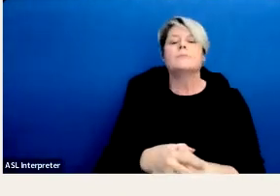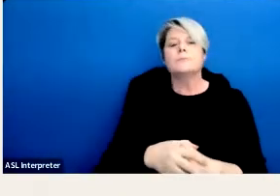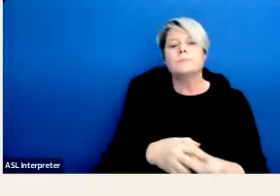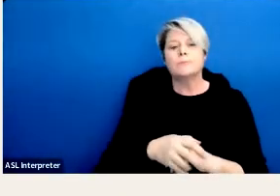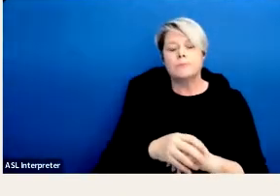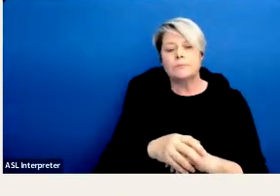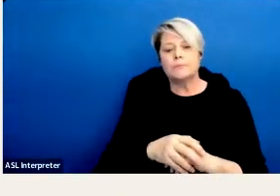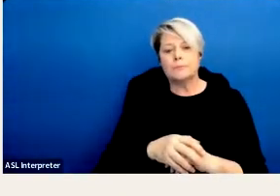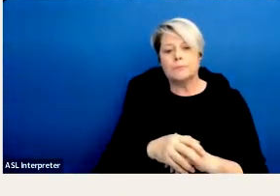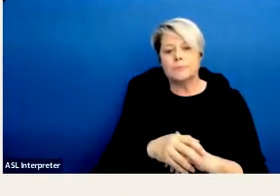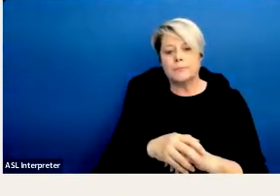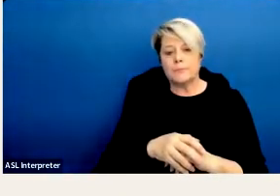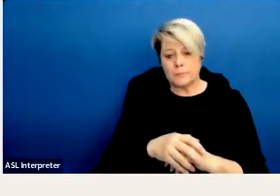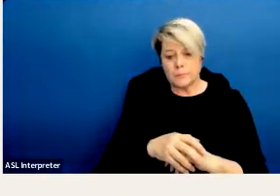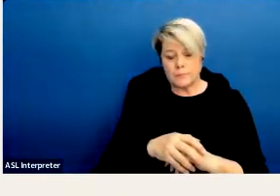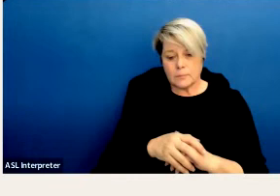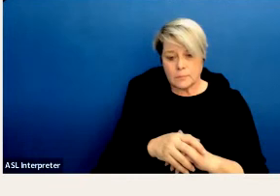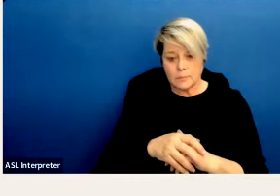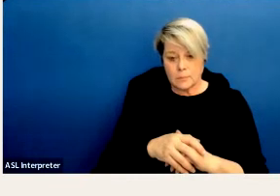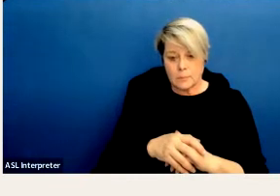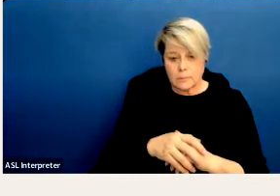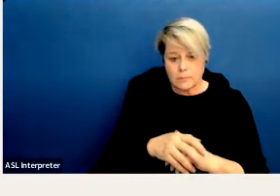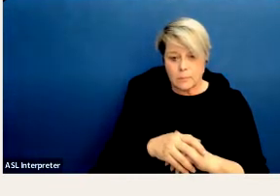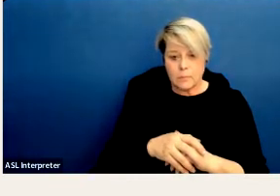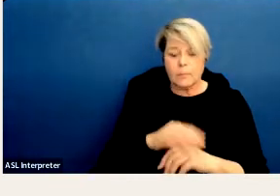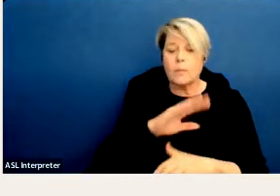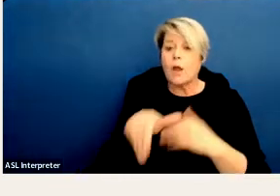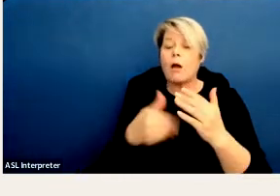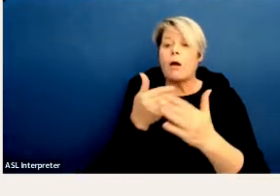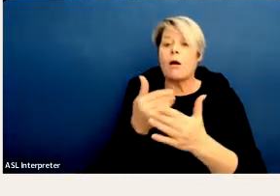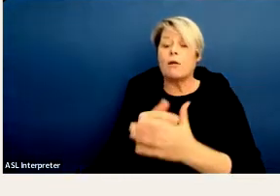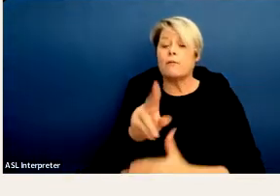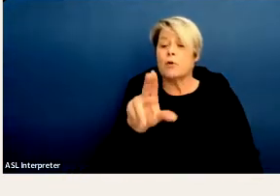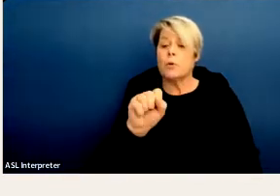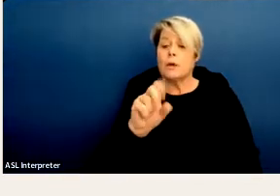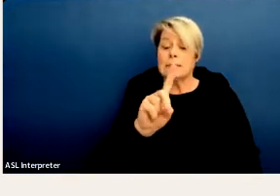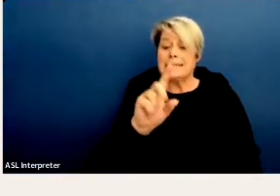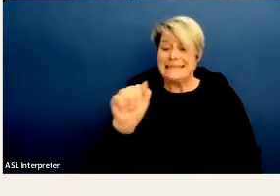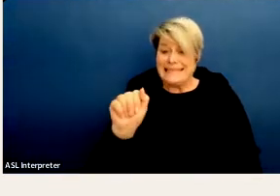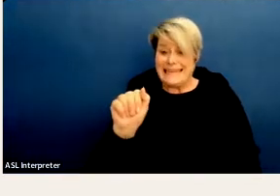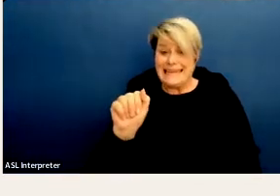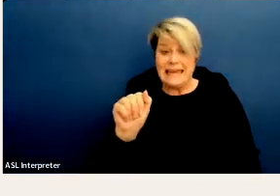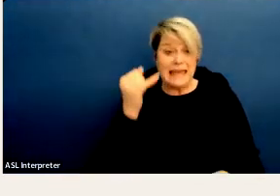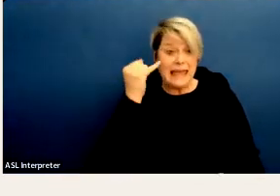culture. News releases and things like that. Also on the main page you are going to find all of the